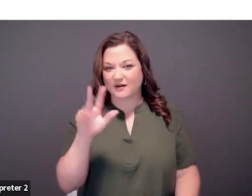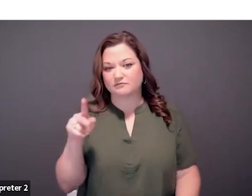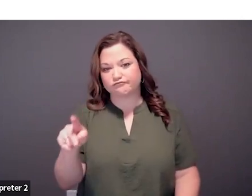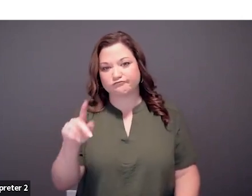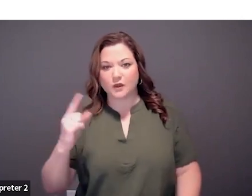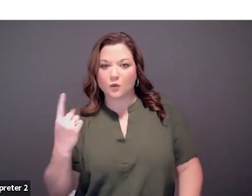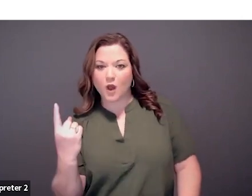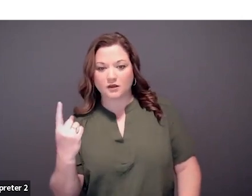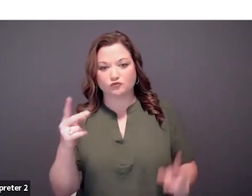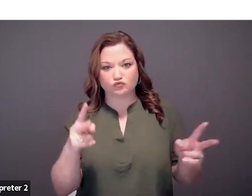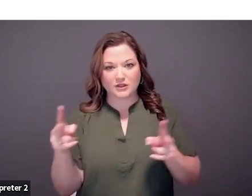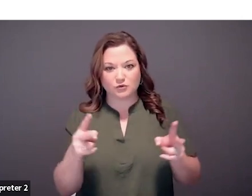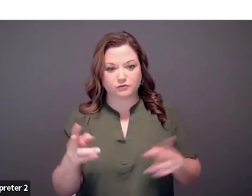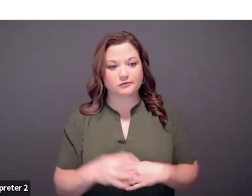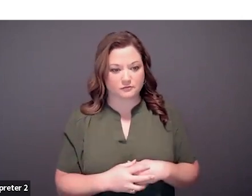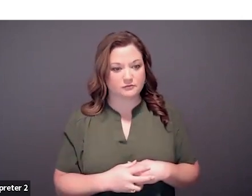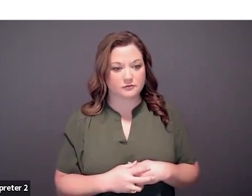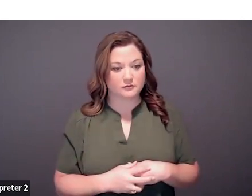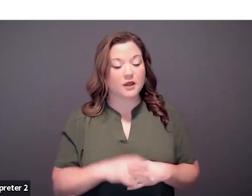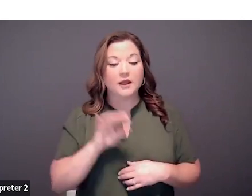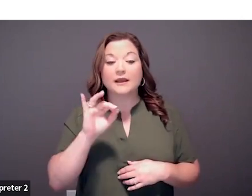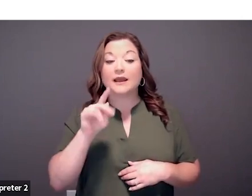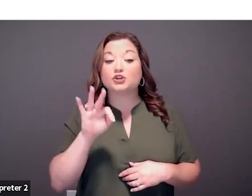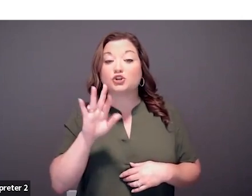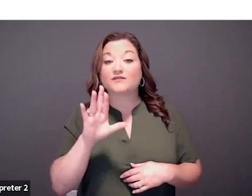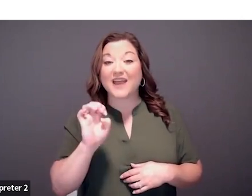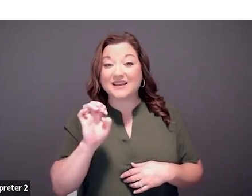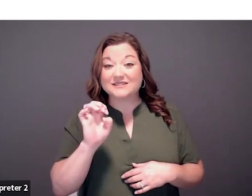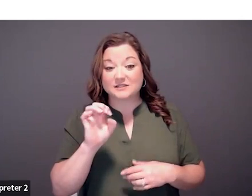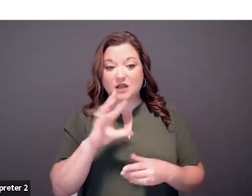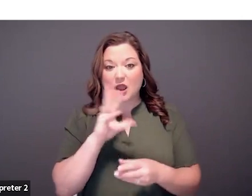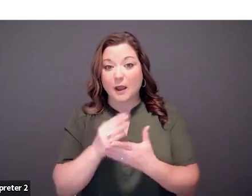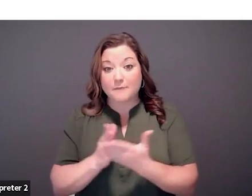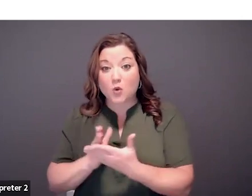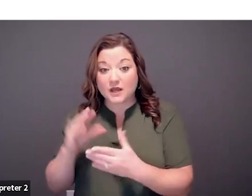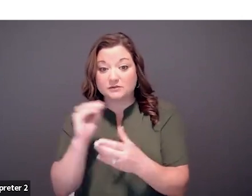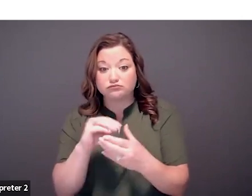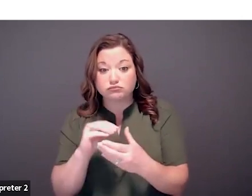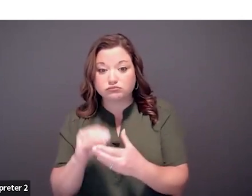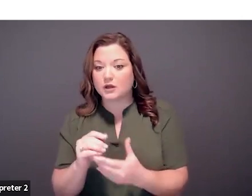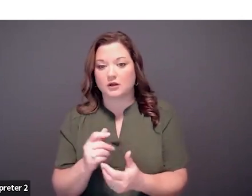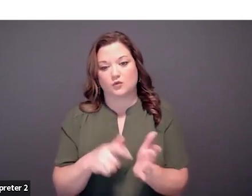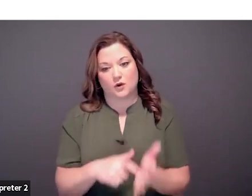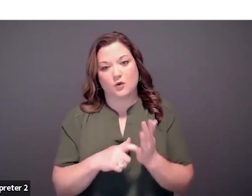User interface components, which is basically everything in a form, require a 3:1 contrast ratio.